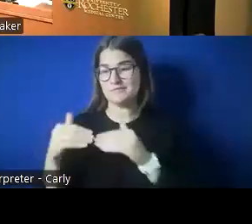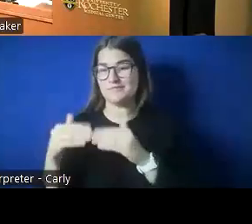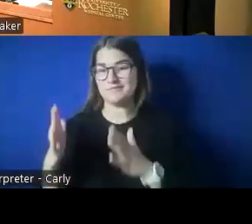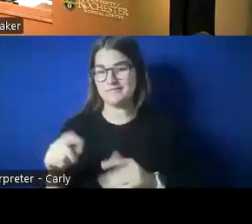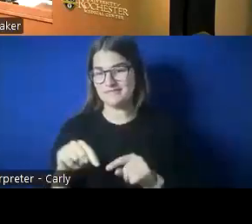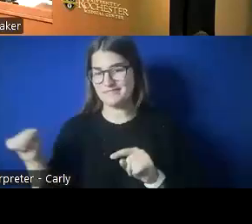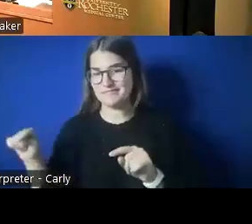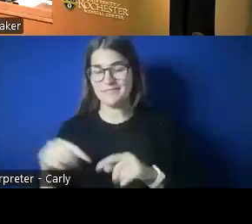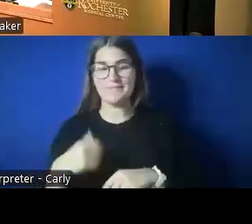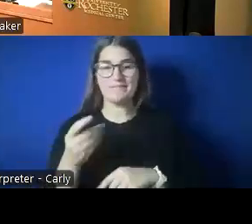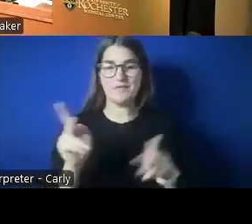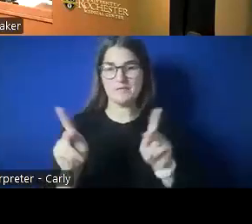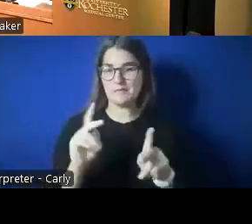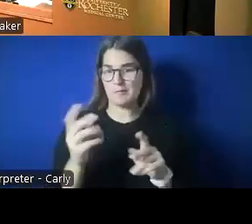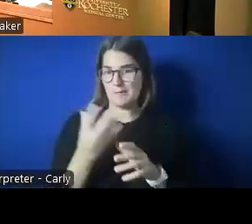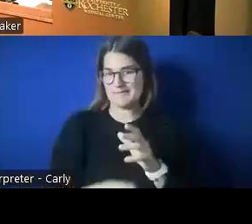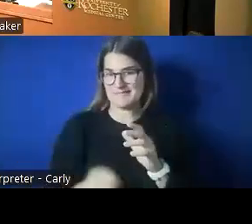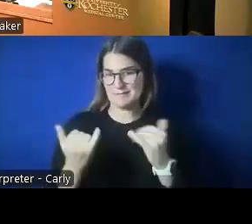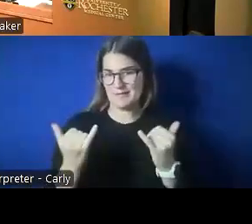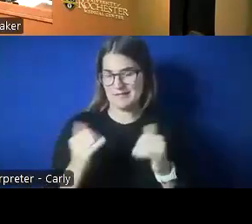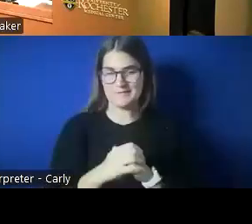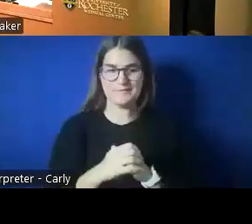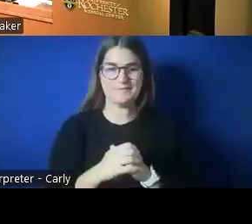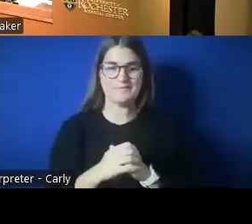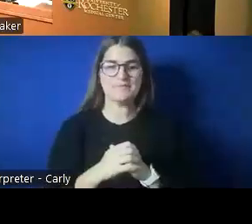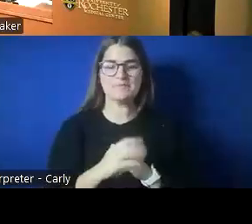we have a couple people missing so I'm going to start by just introducing who's here with